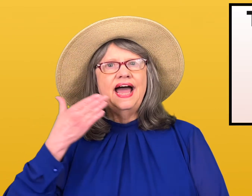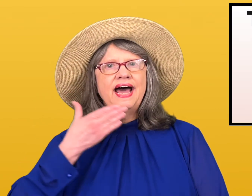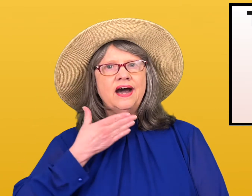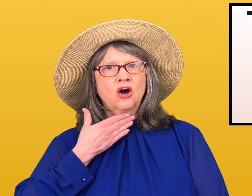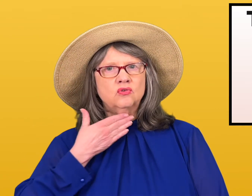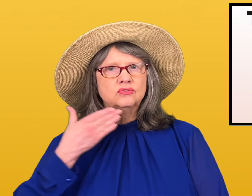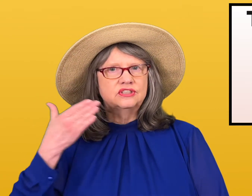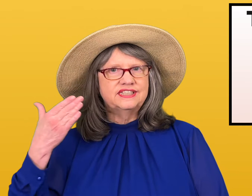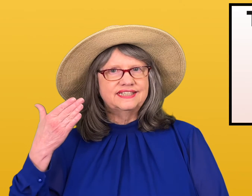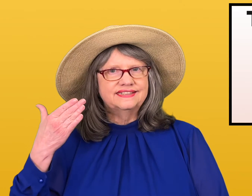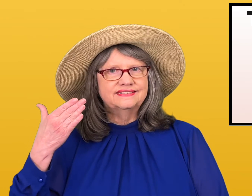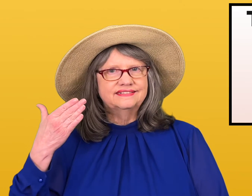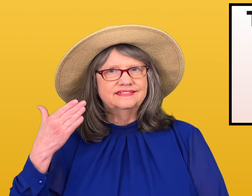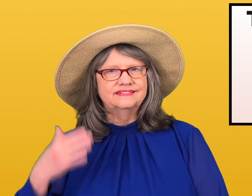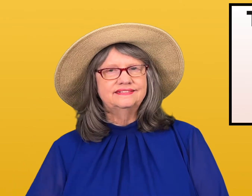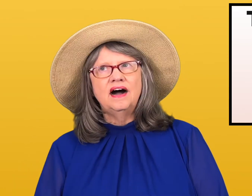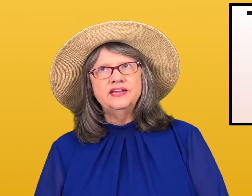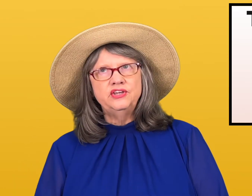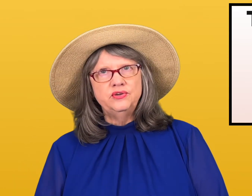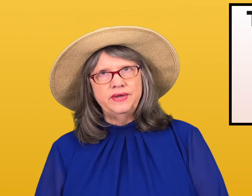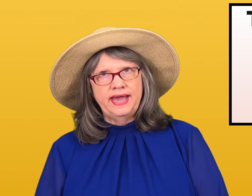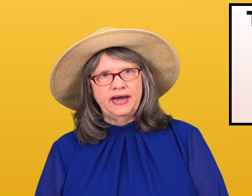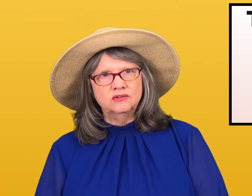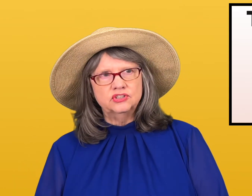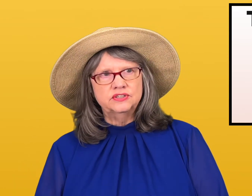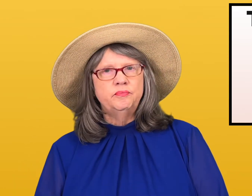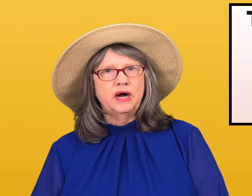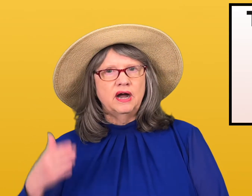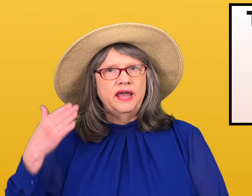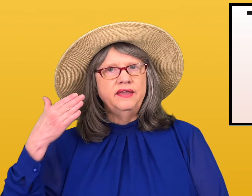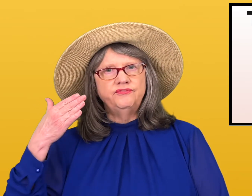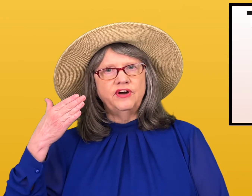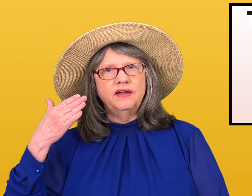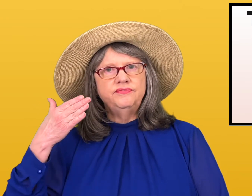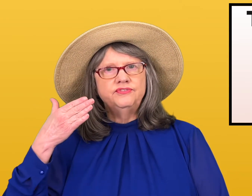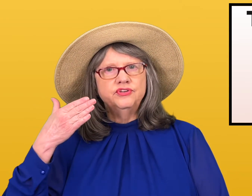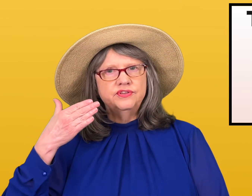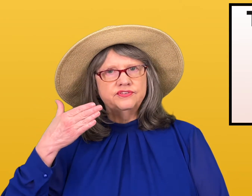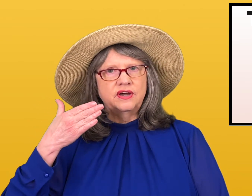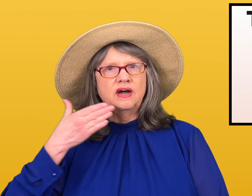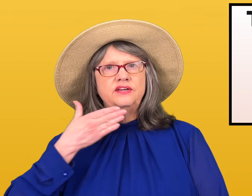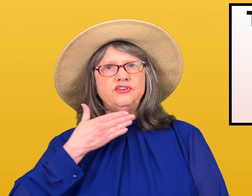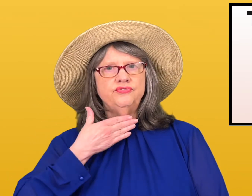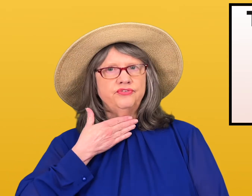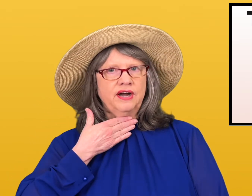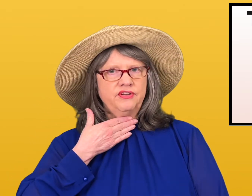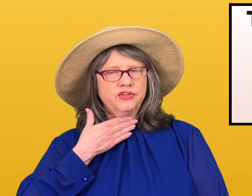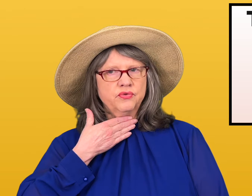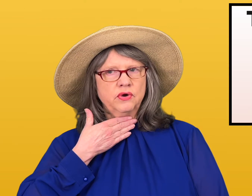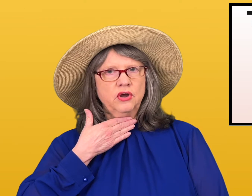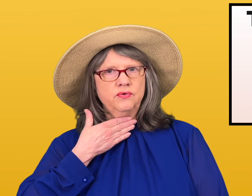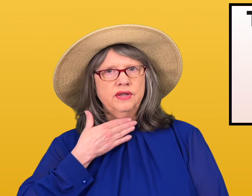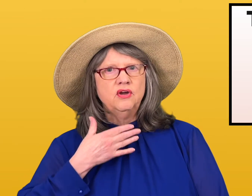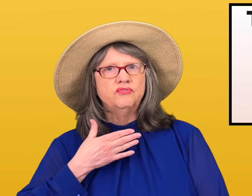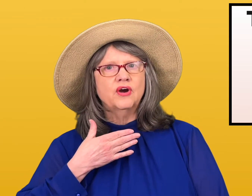Out. I cue out by five to the side to five at the throat for